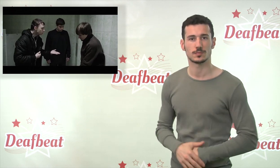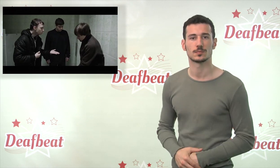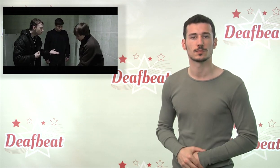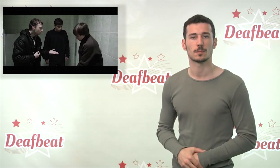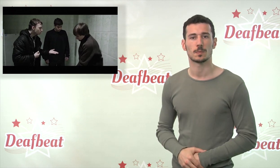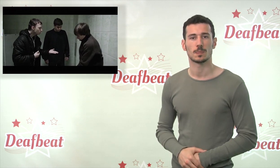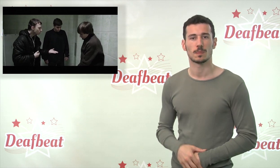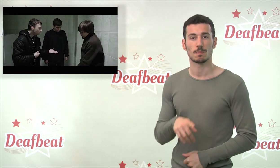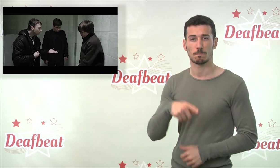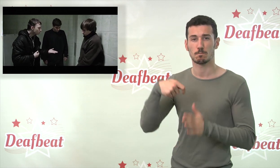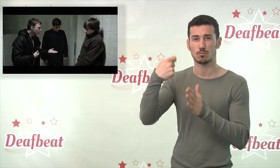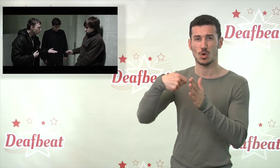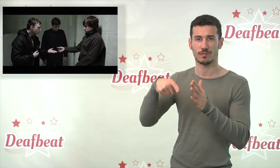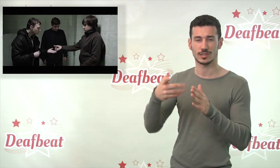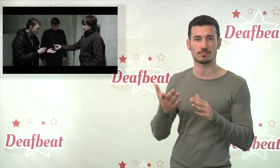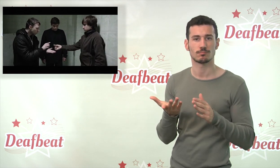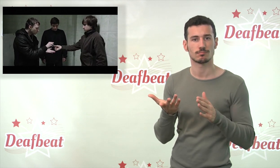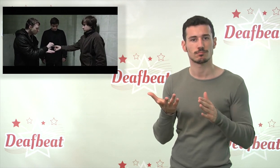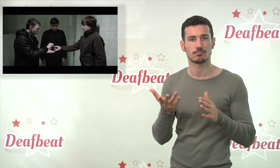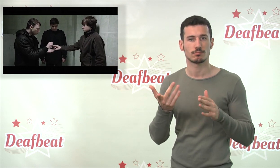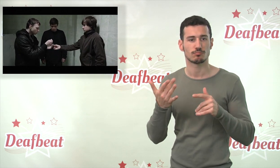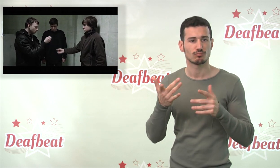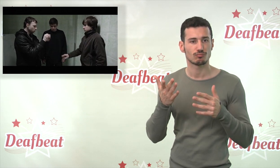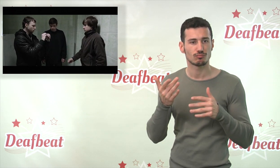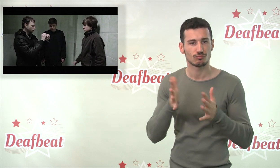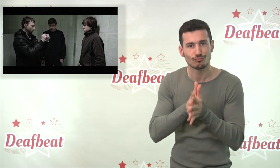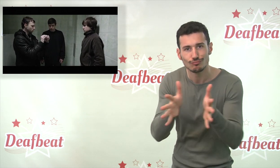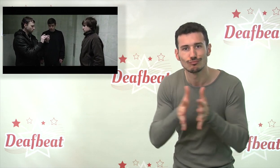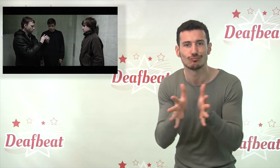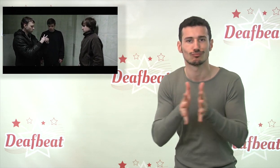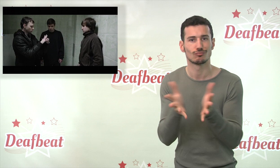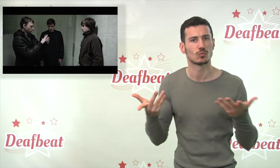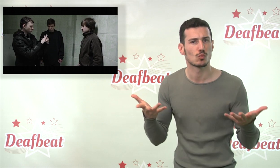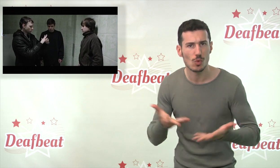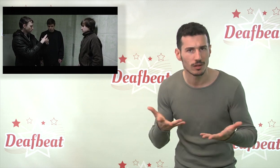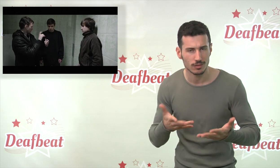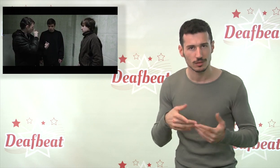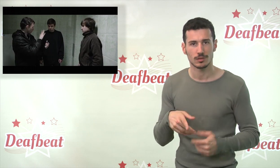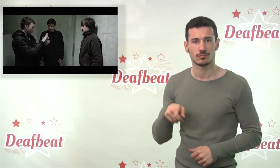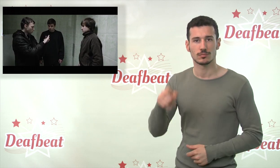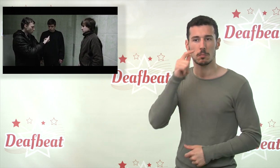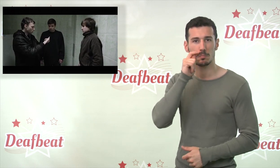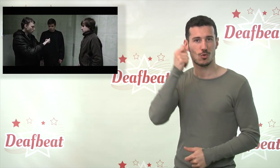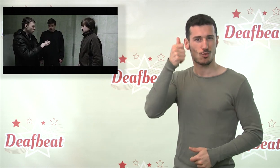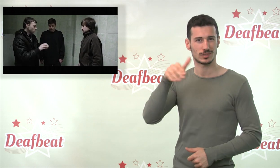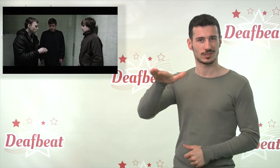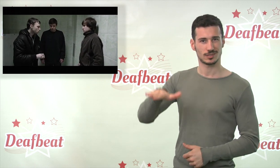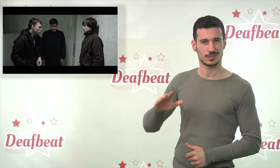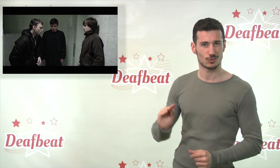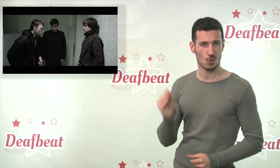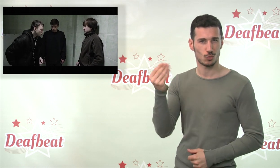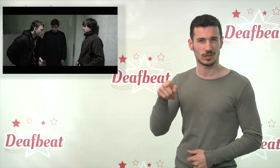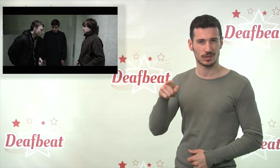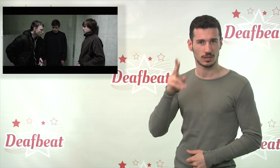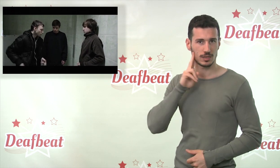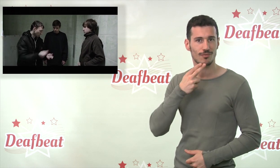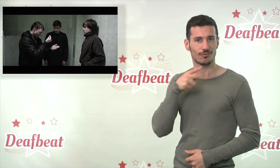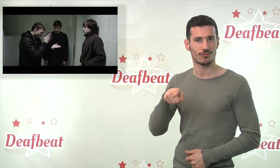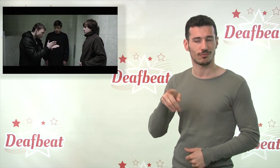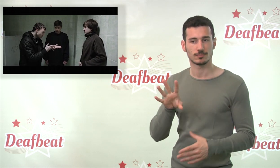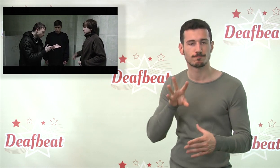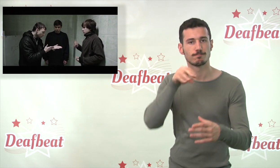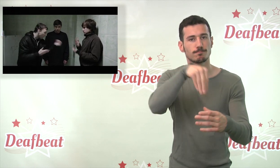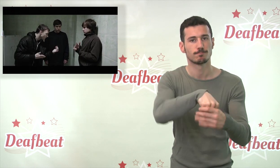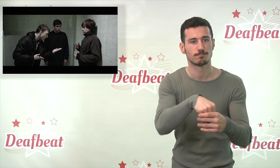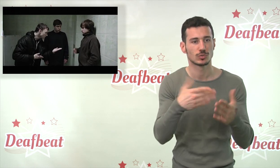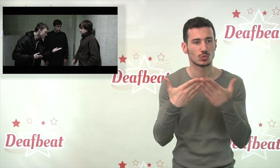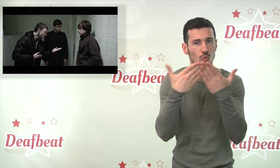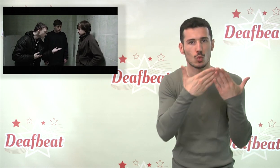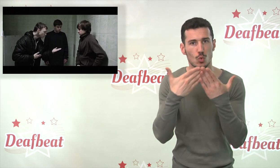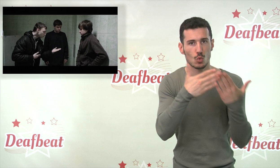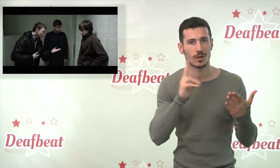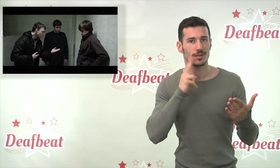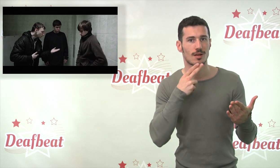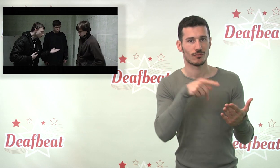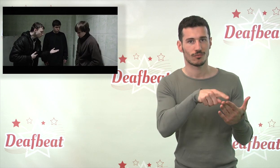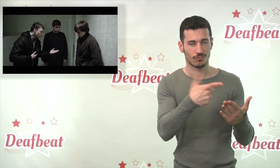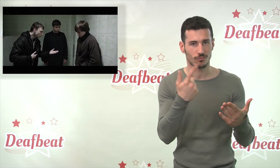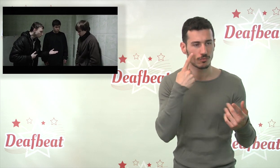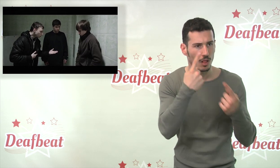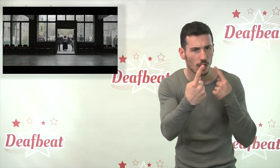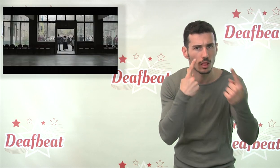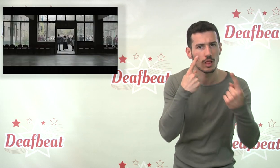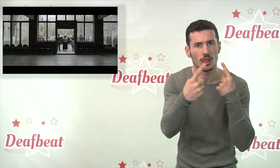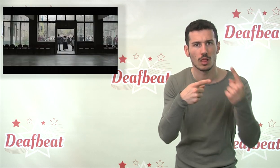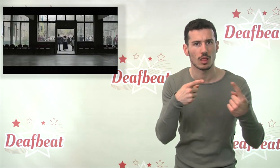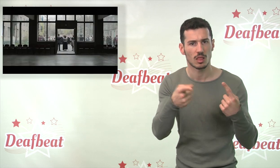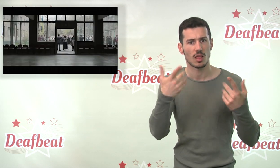The plot is about a deaf boy who joins a deaf boarding school. He is confronted